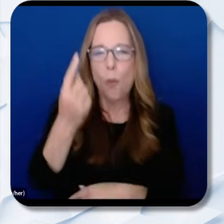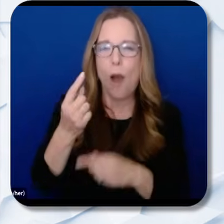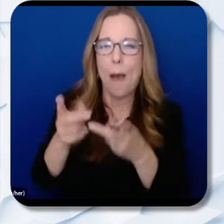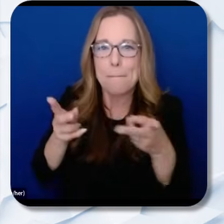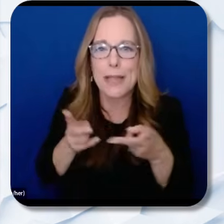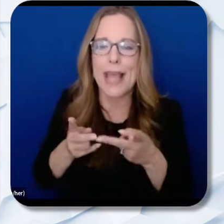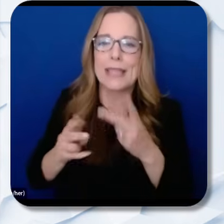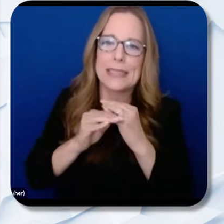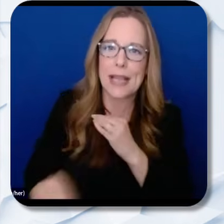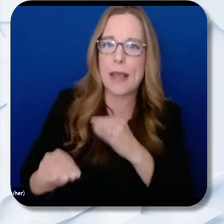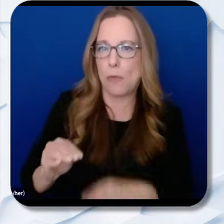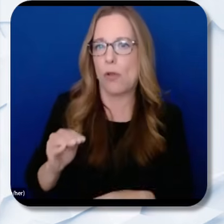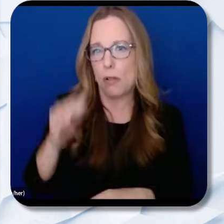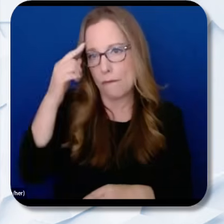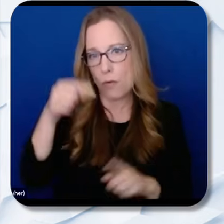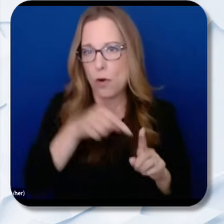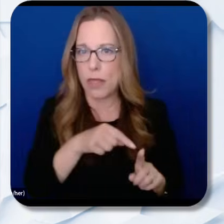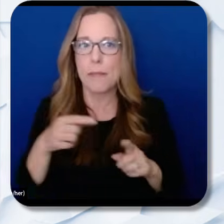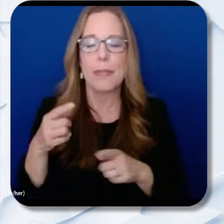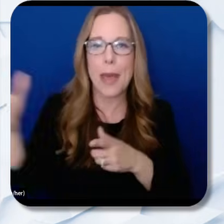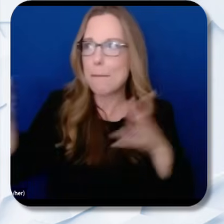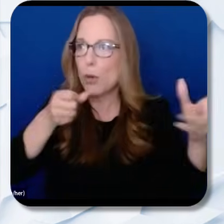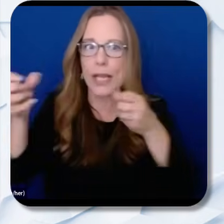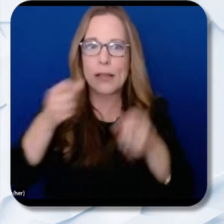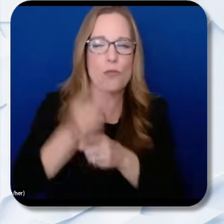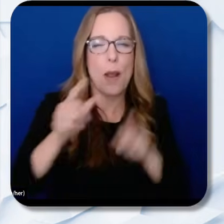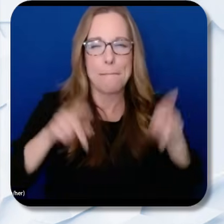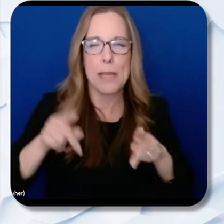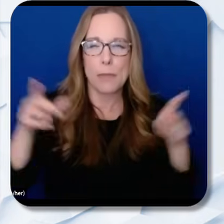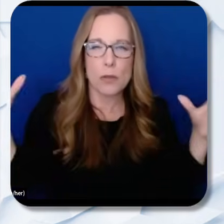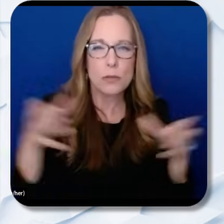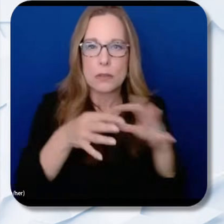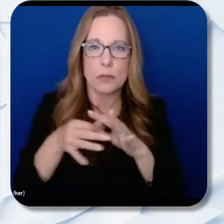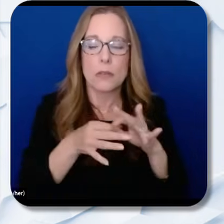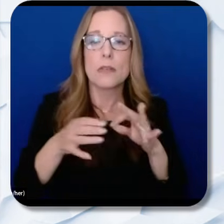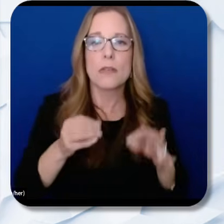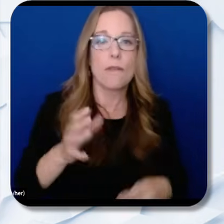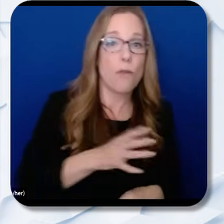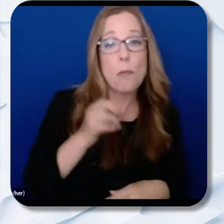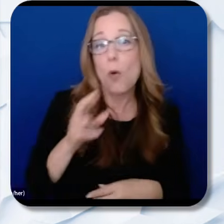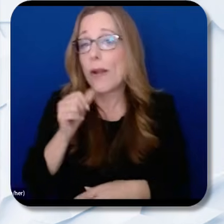for the people who helped me, and I believe every student deserves a community prepared and resourced to notice them and